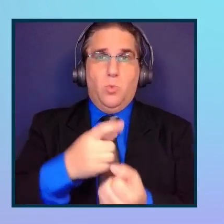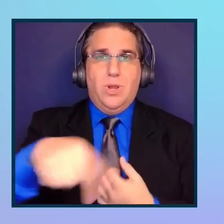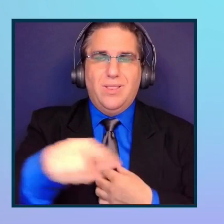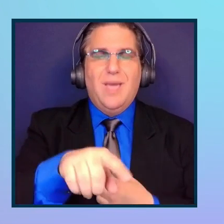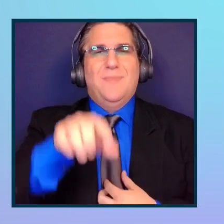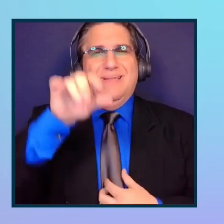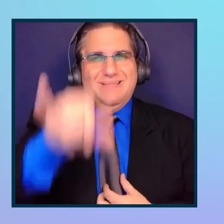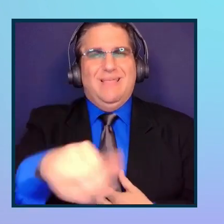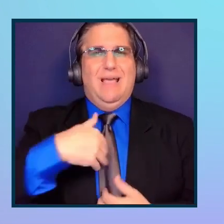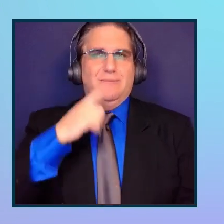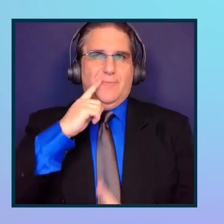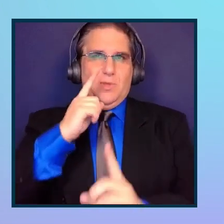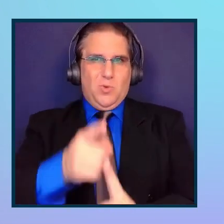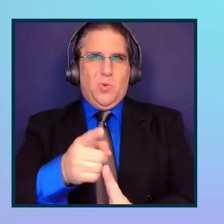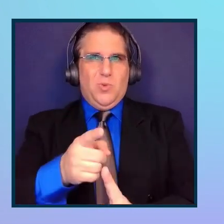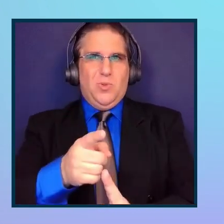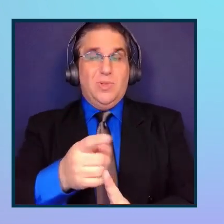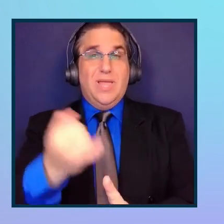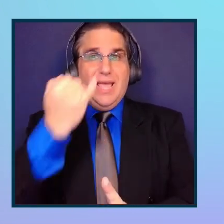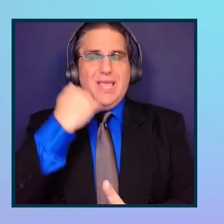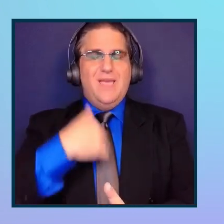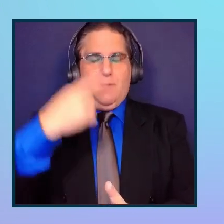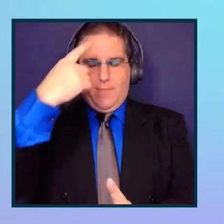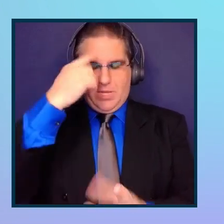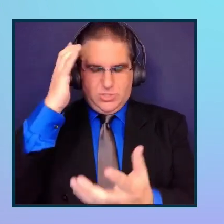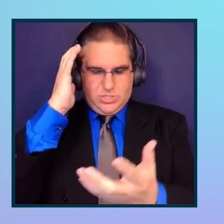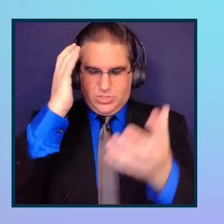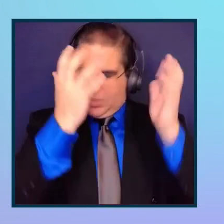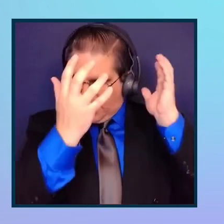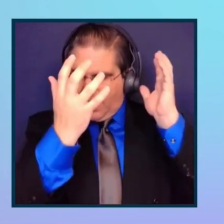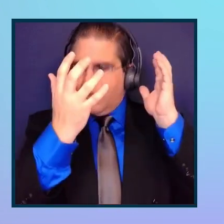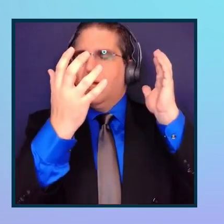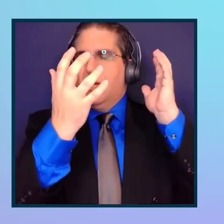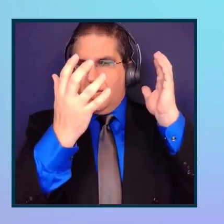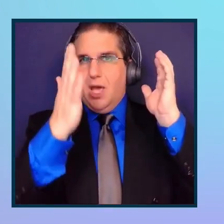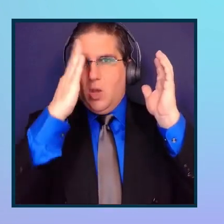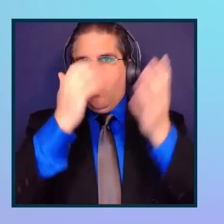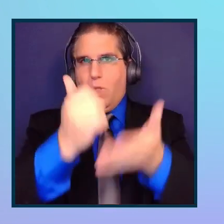Because I think it'll shift a lot of what gets pushed out